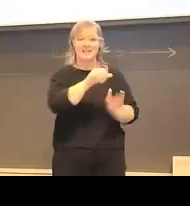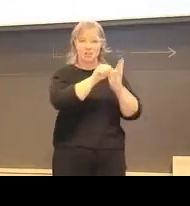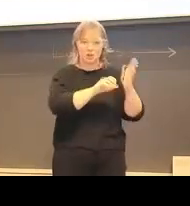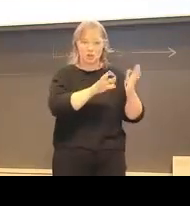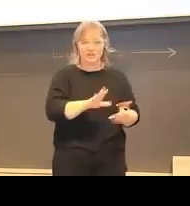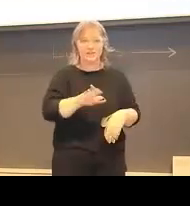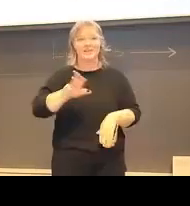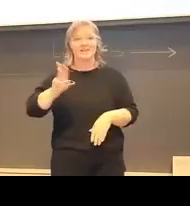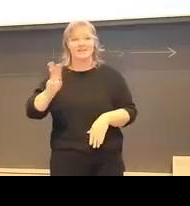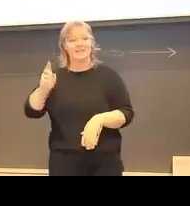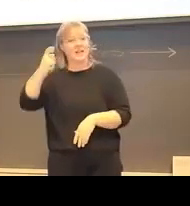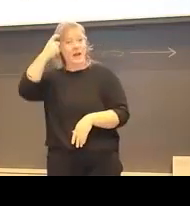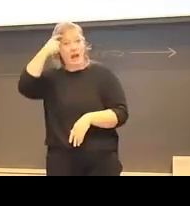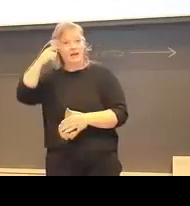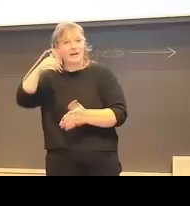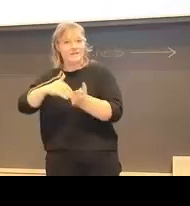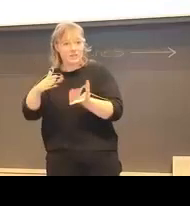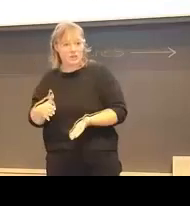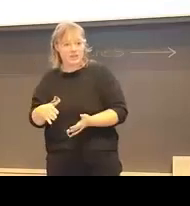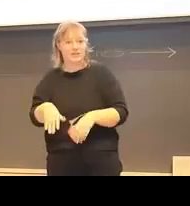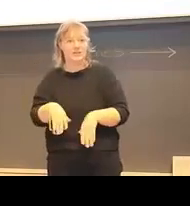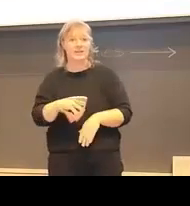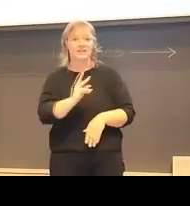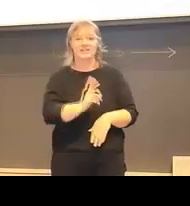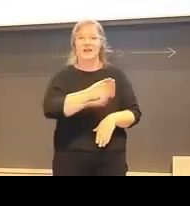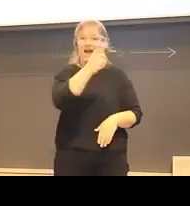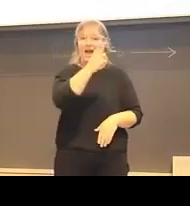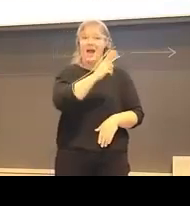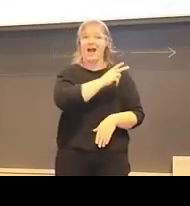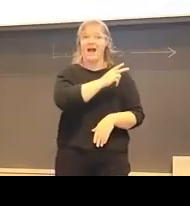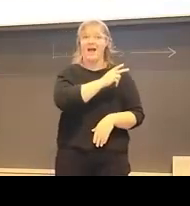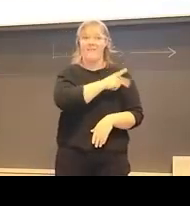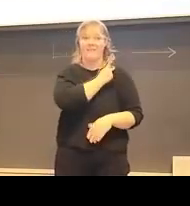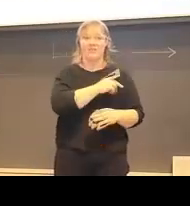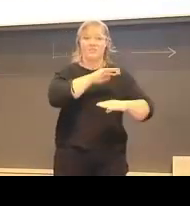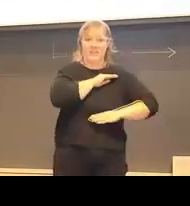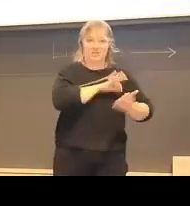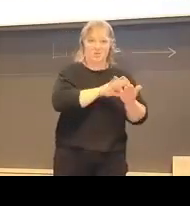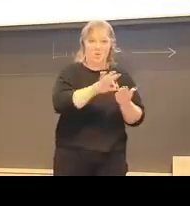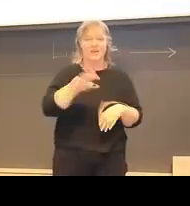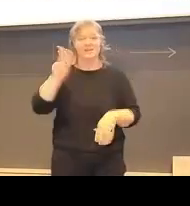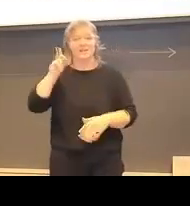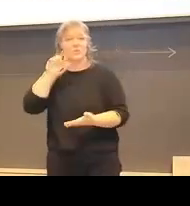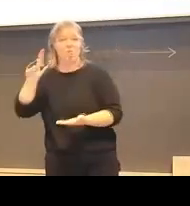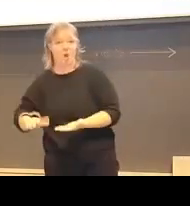six cognitive Physicians six with high patient satisfaction scores and six with low and it just